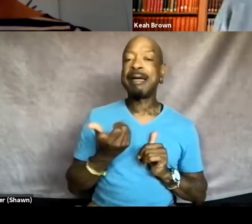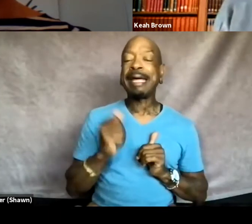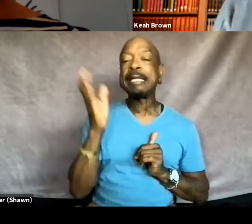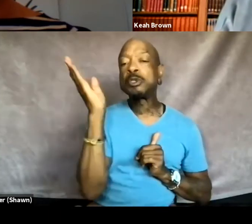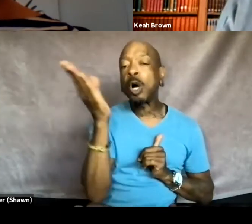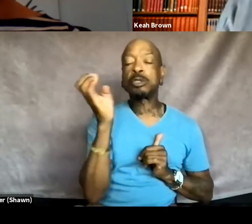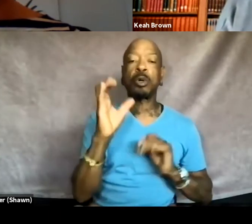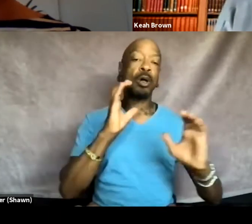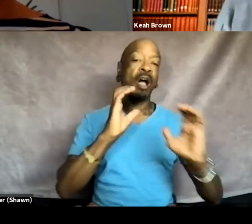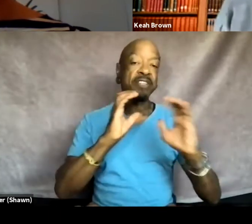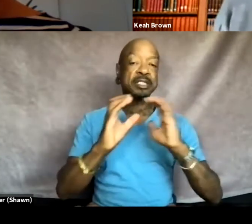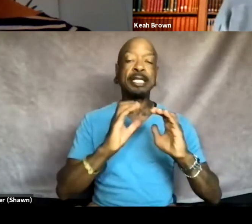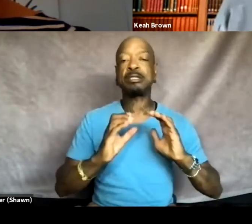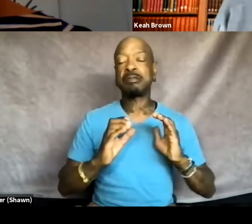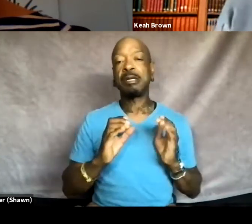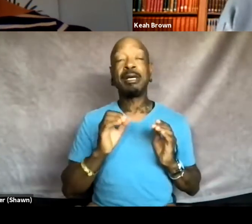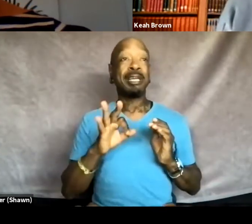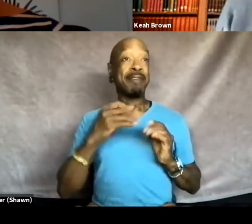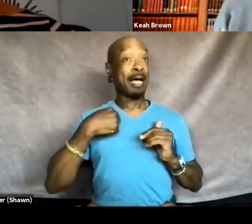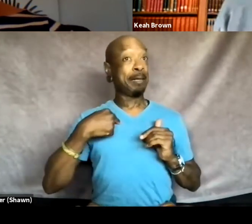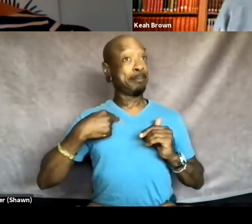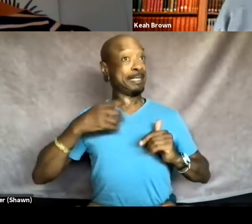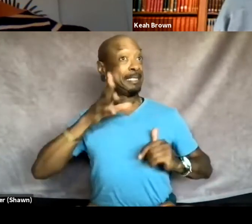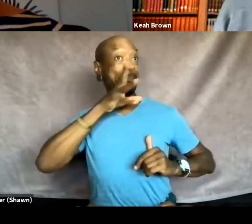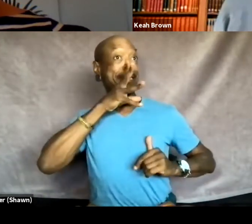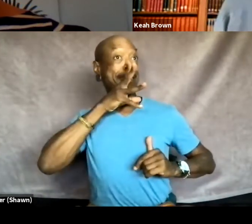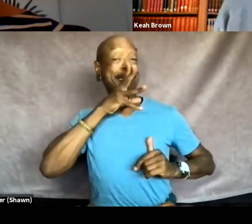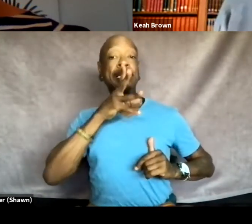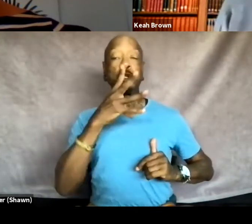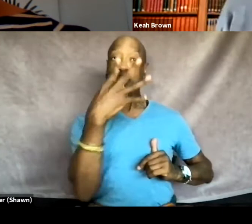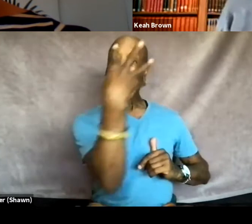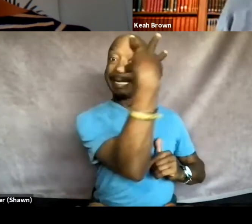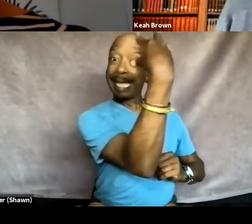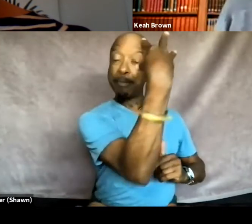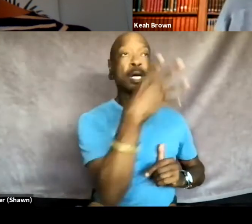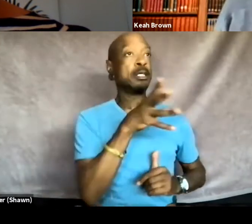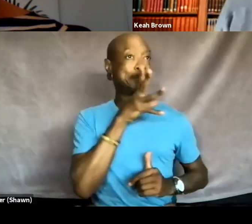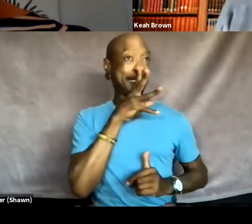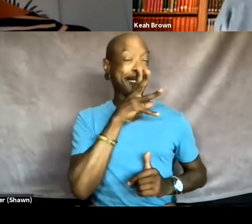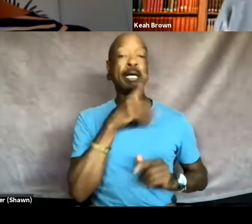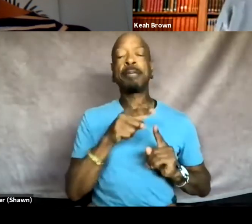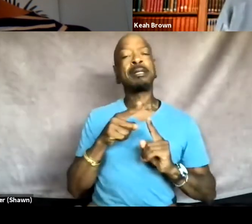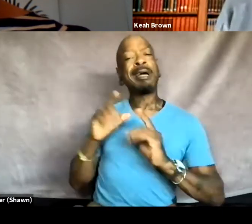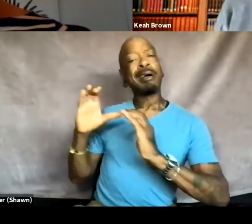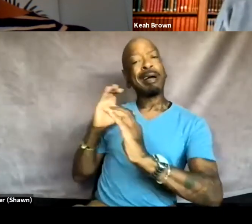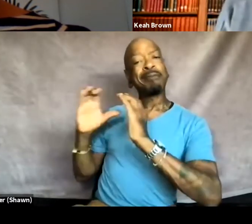depends on what I'm doing if I'm speaking. Keah Brown: directly to the camera like this, but in conversation it's a touch easier because